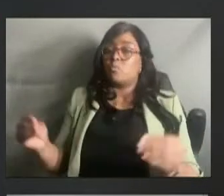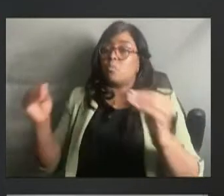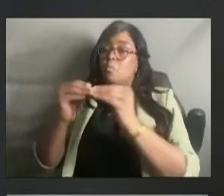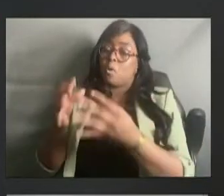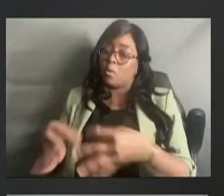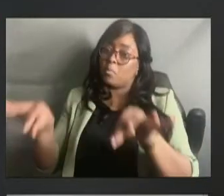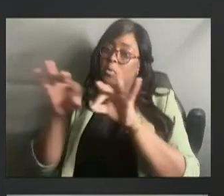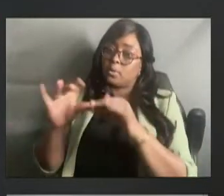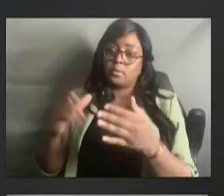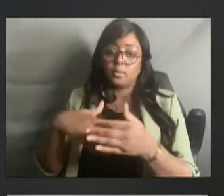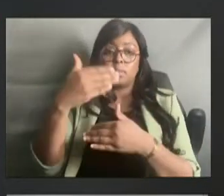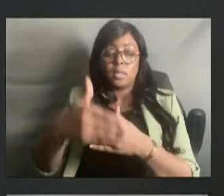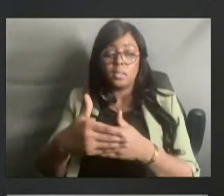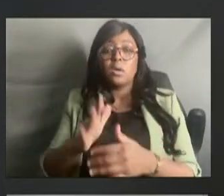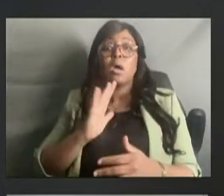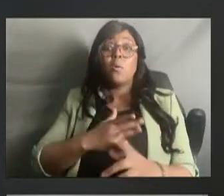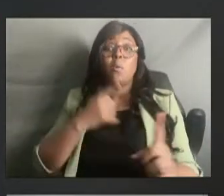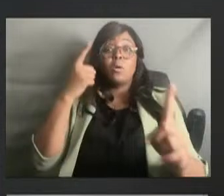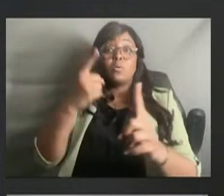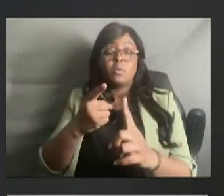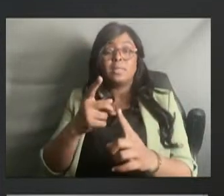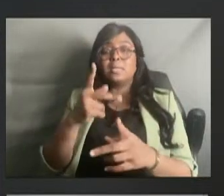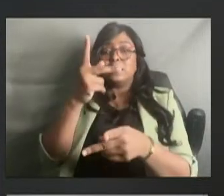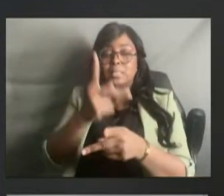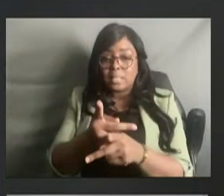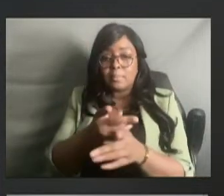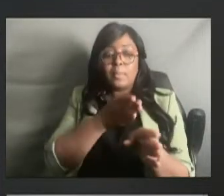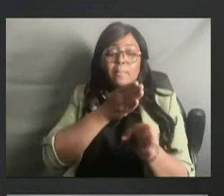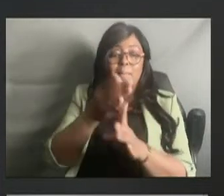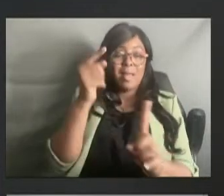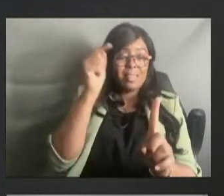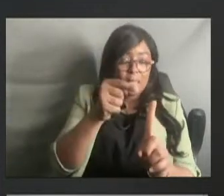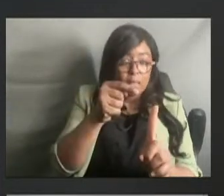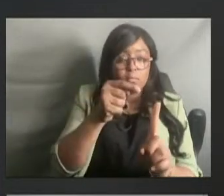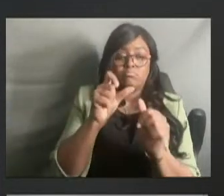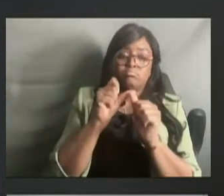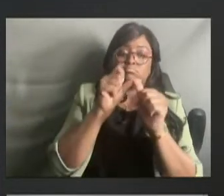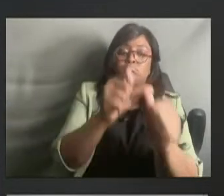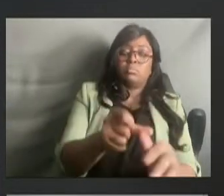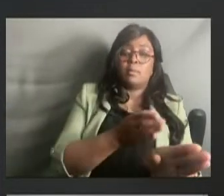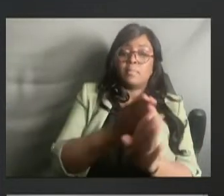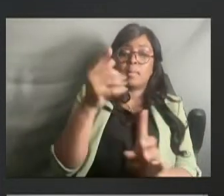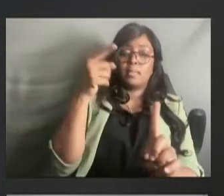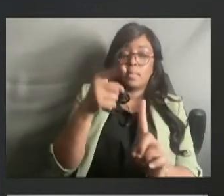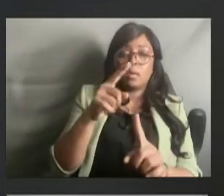might be more important. Next slide please. In a sense, our